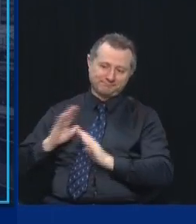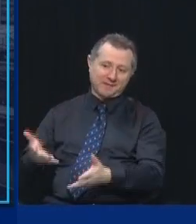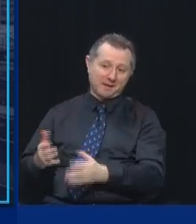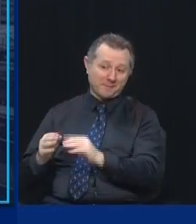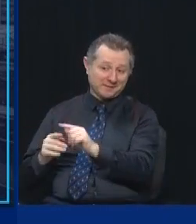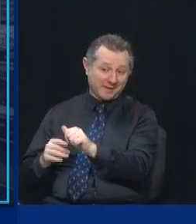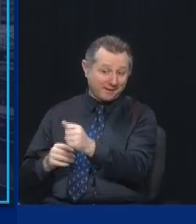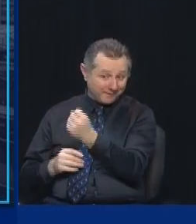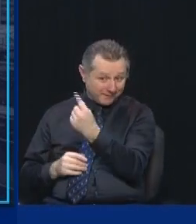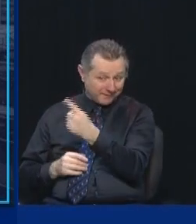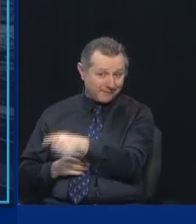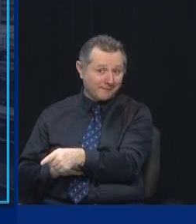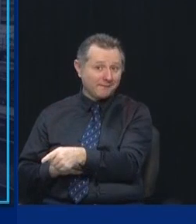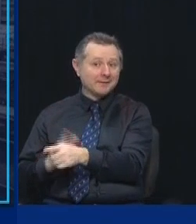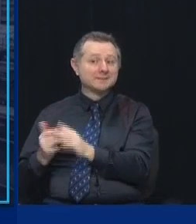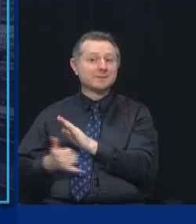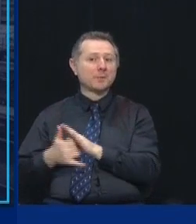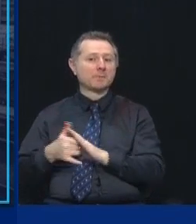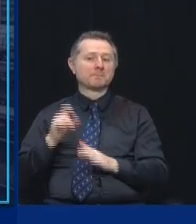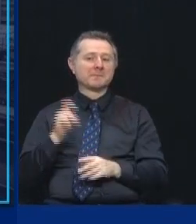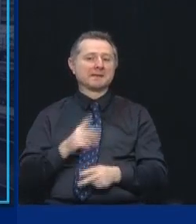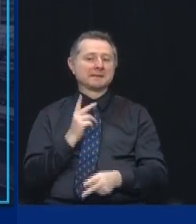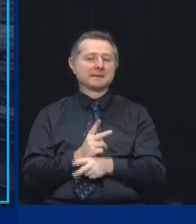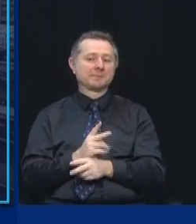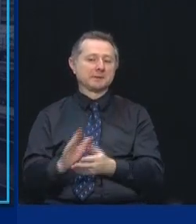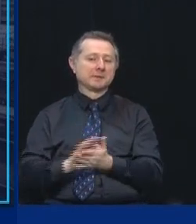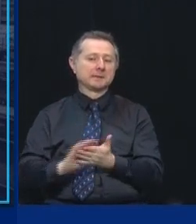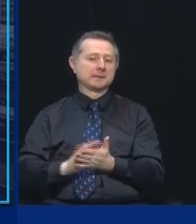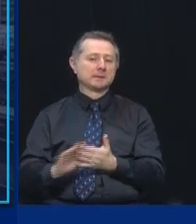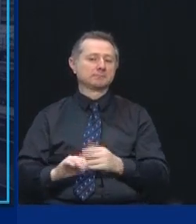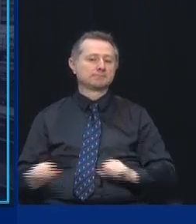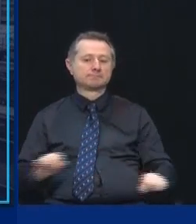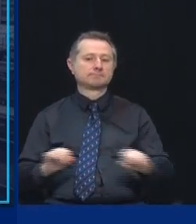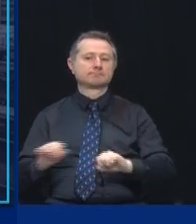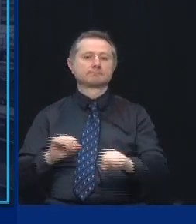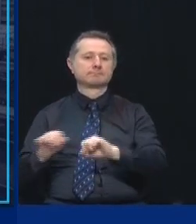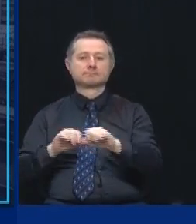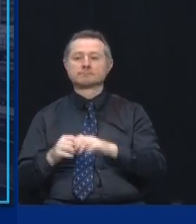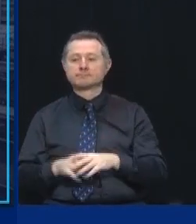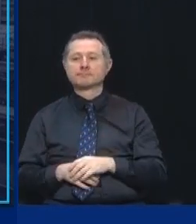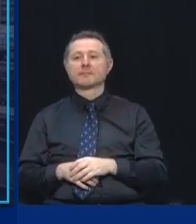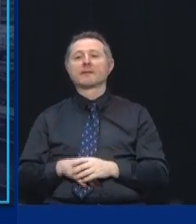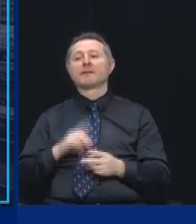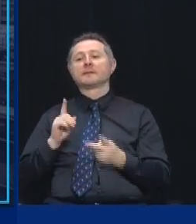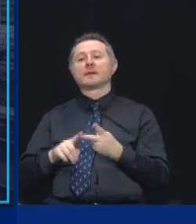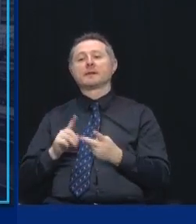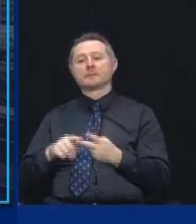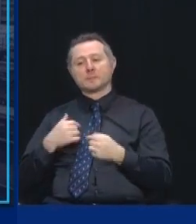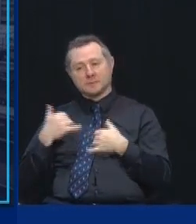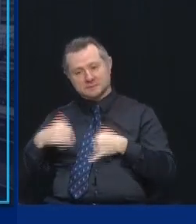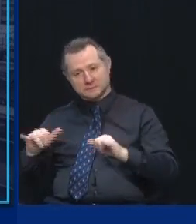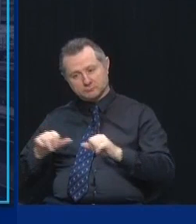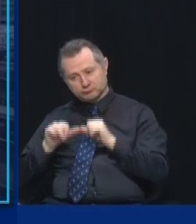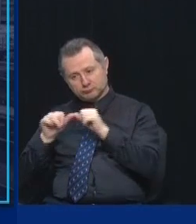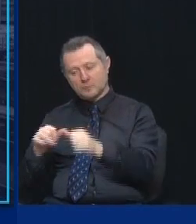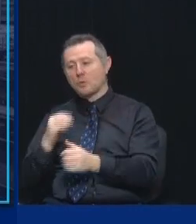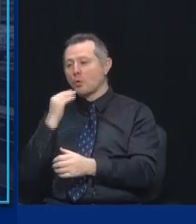SO, I TOLD THE MTA, MY TWO CENTS, 24-HOUR SERVICE, YES.